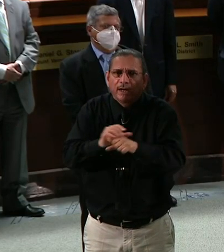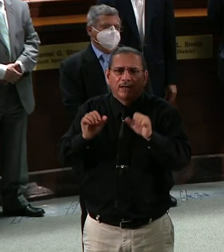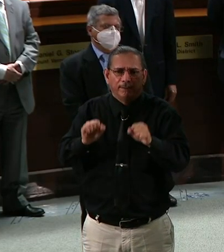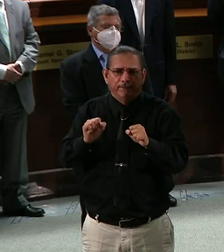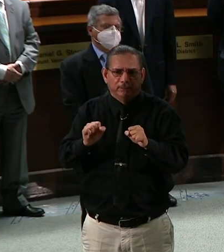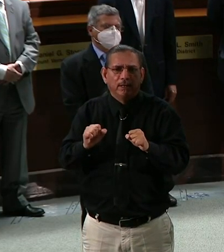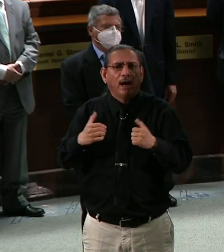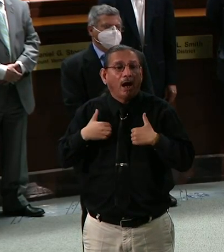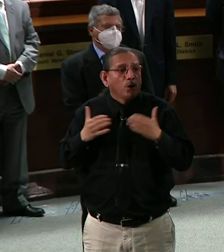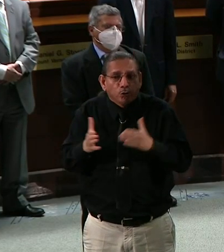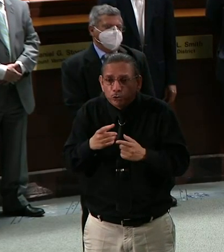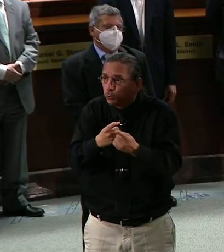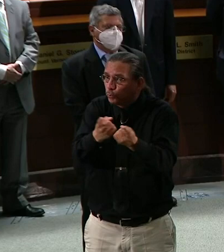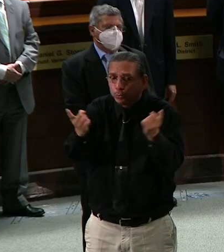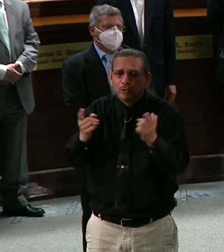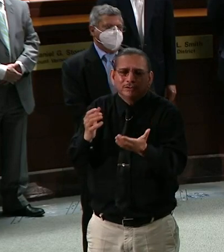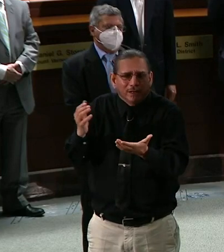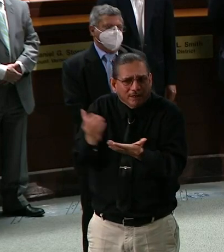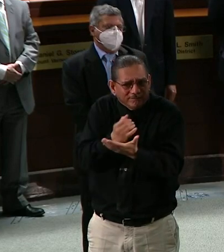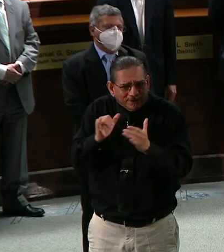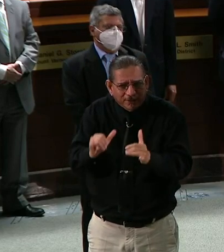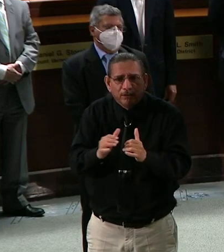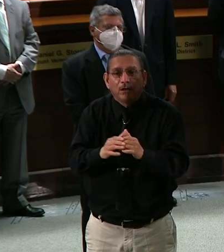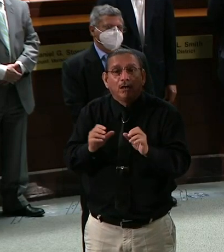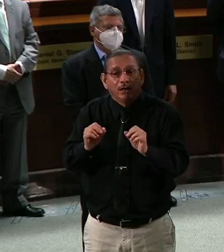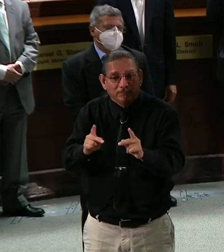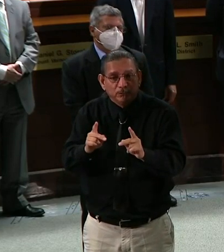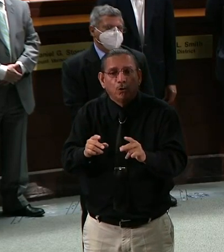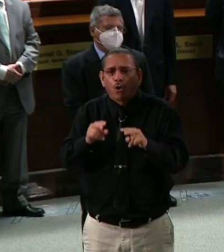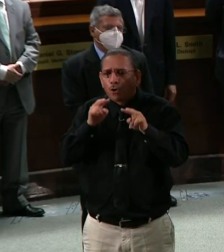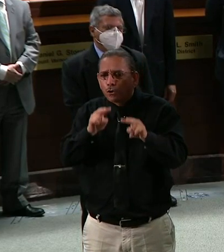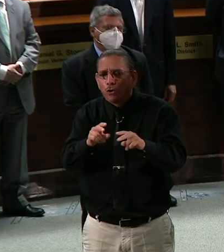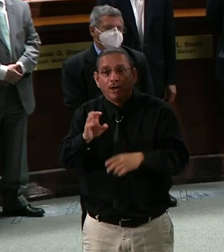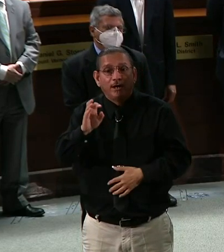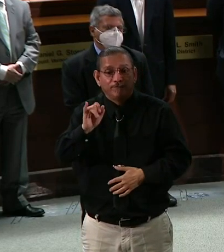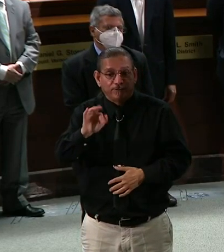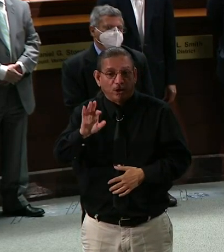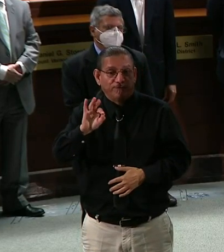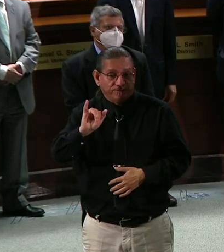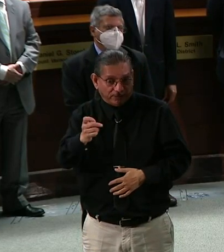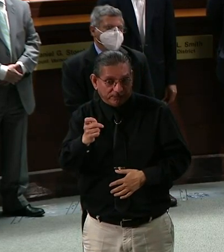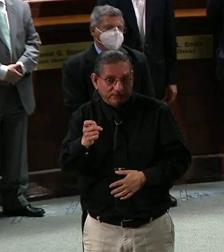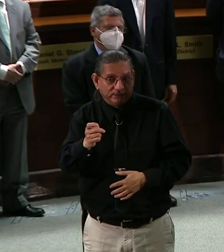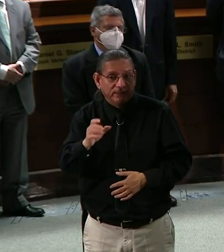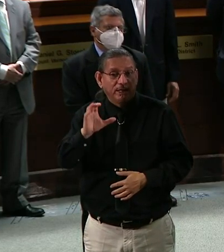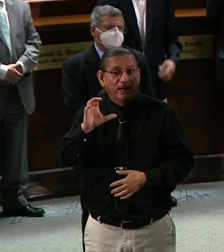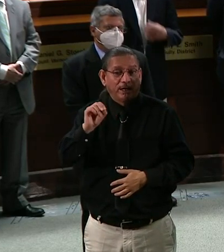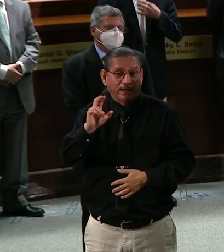I URGE PEOPLE TO TAKE ADVANTAGE OF THOSE OPPORTUNITIES. CAN